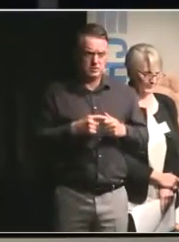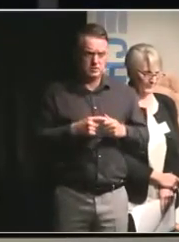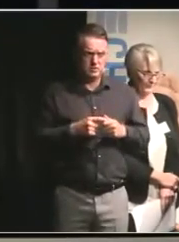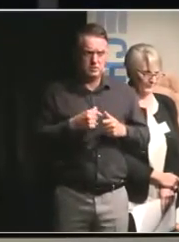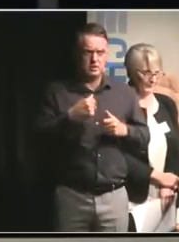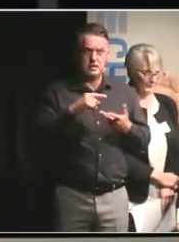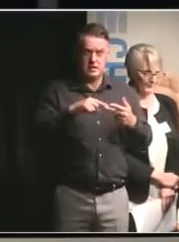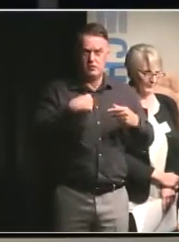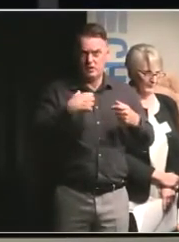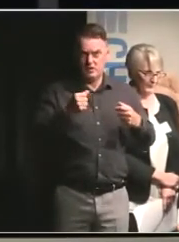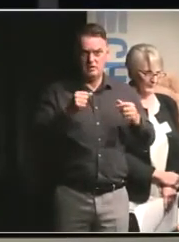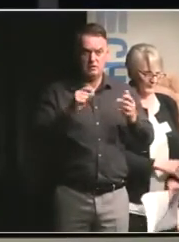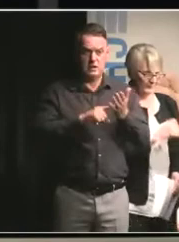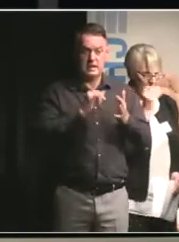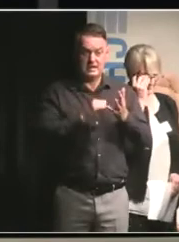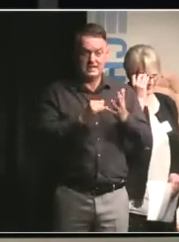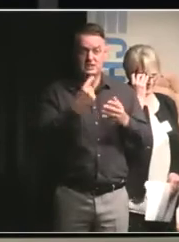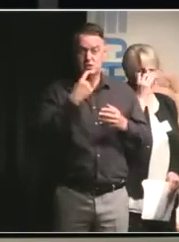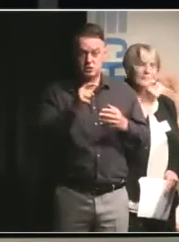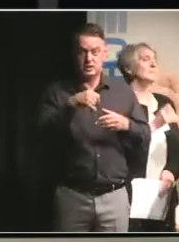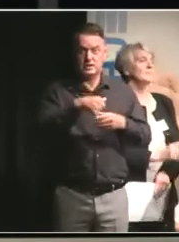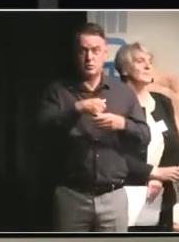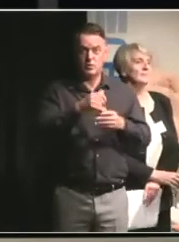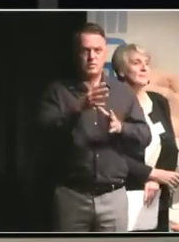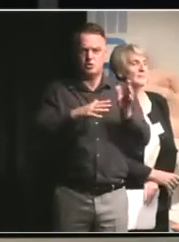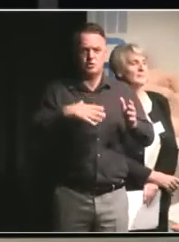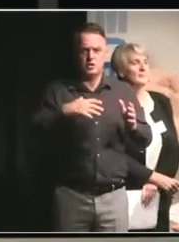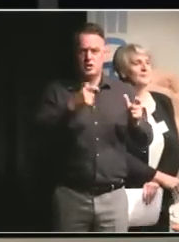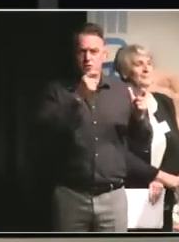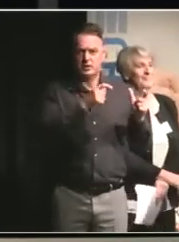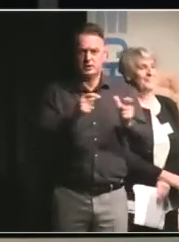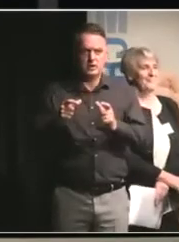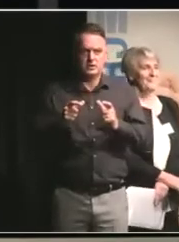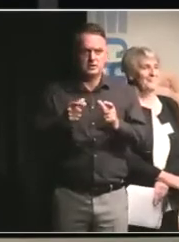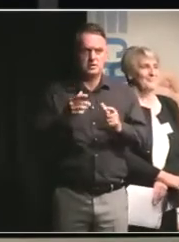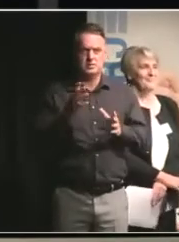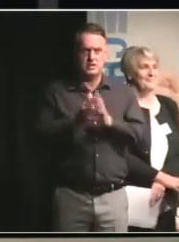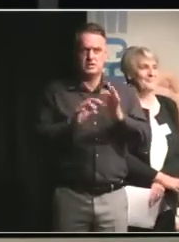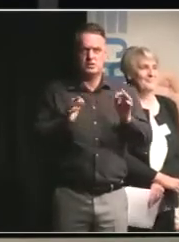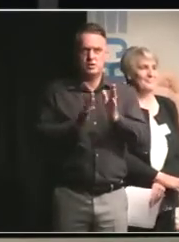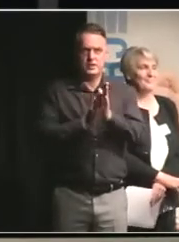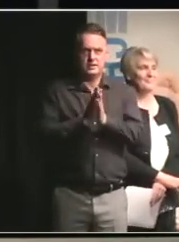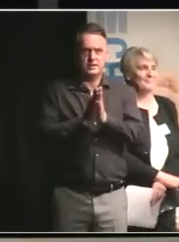chemicals then there's no need for the regulations and then the incentive to go to less toxic